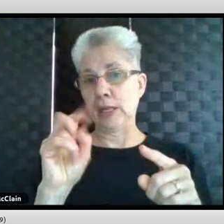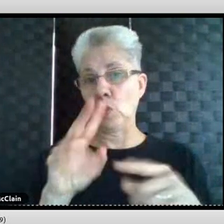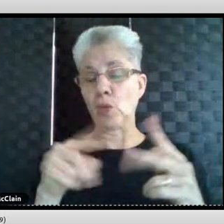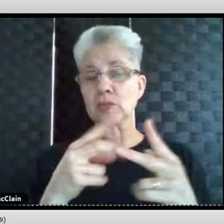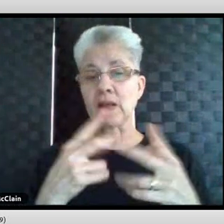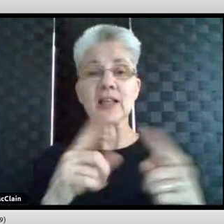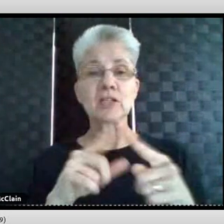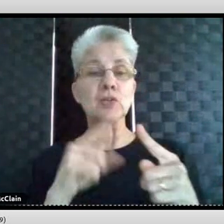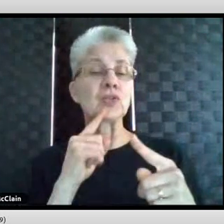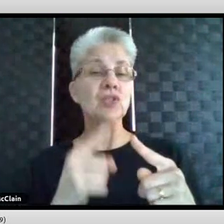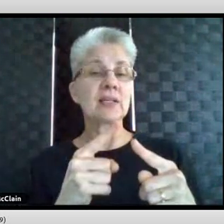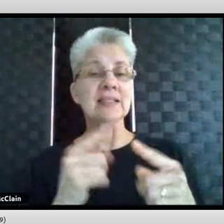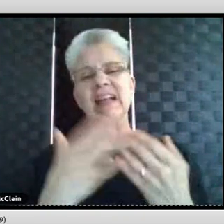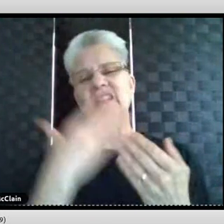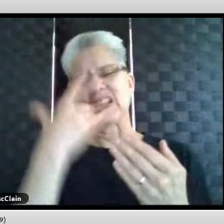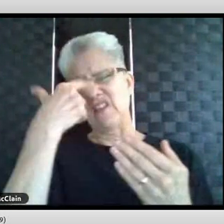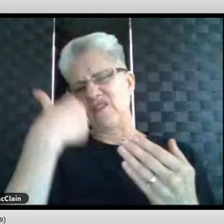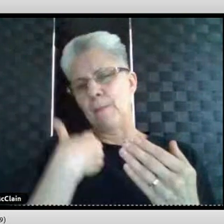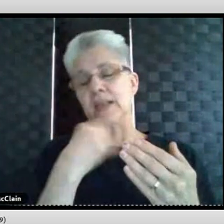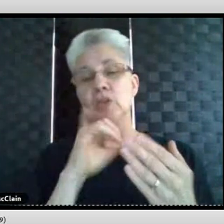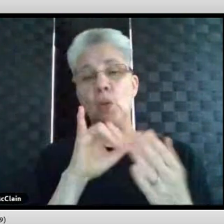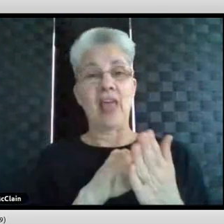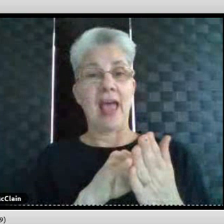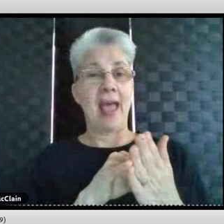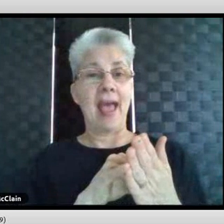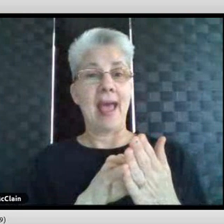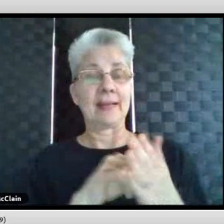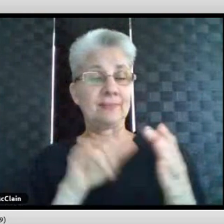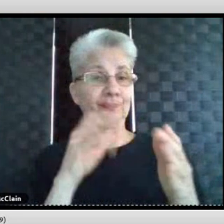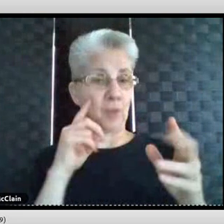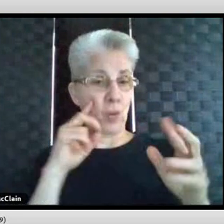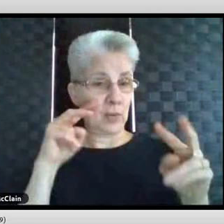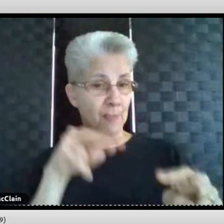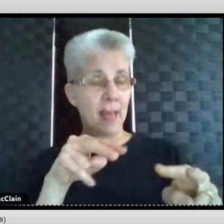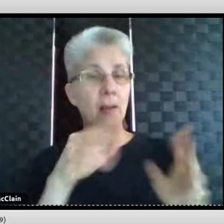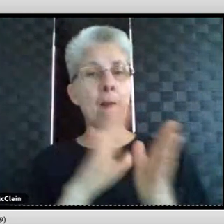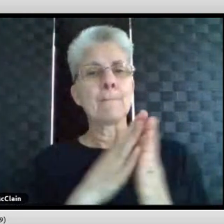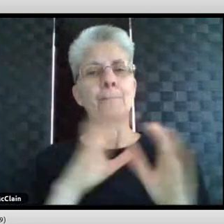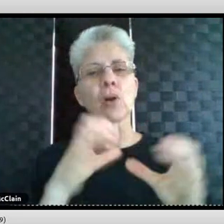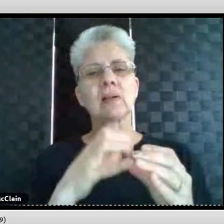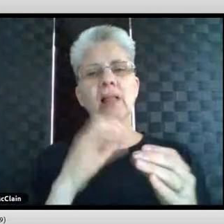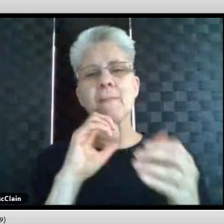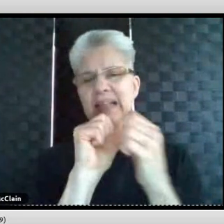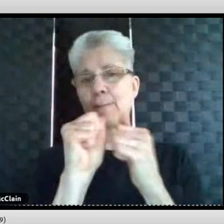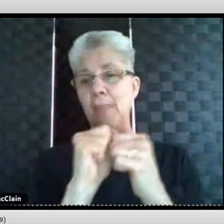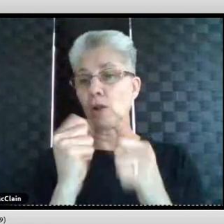so it's just a matter of convenience for me. So in that respect, BookBub is a competitor, right,